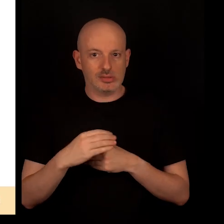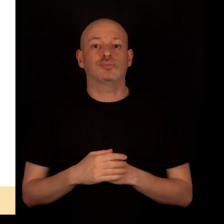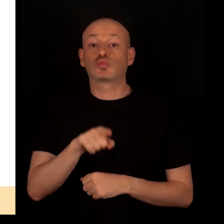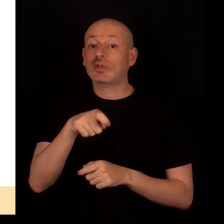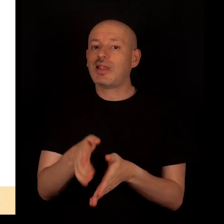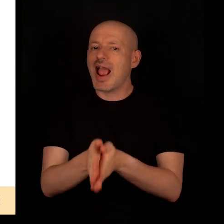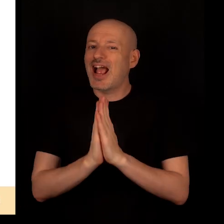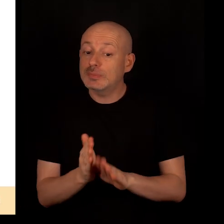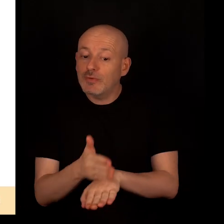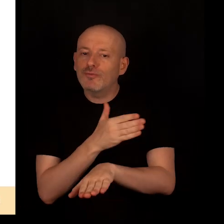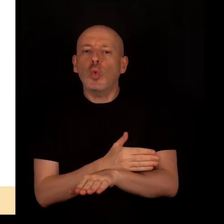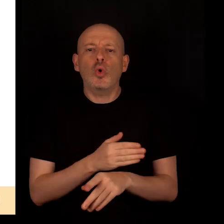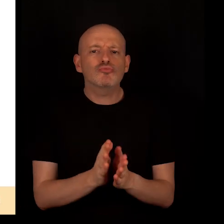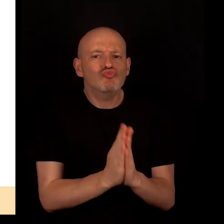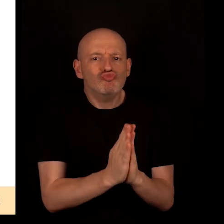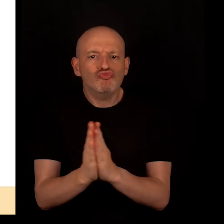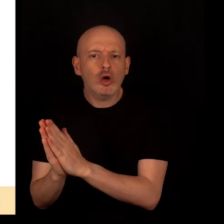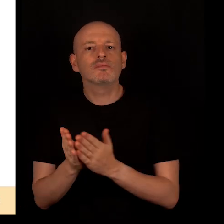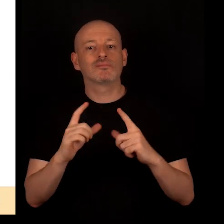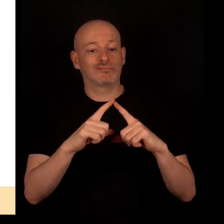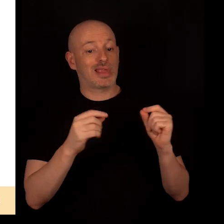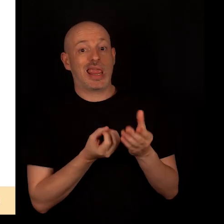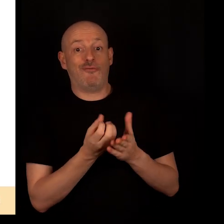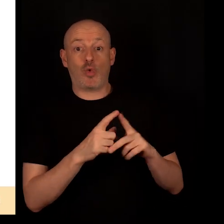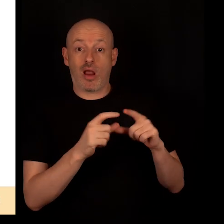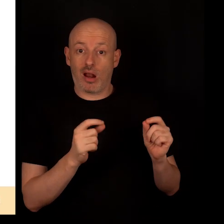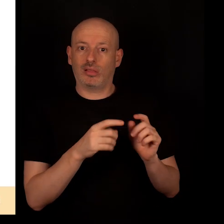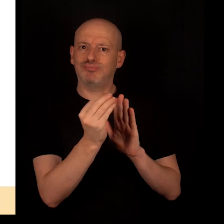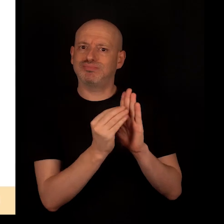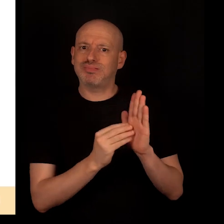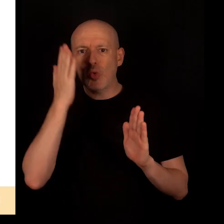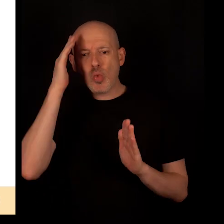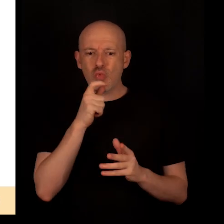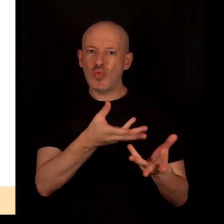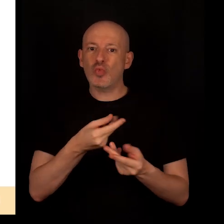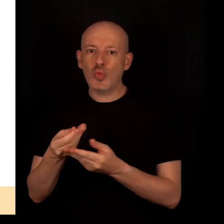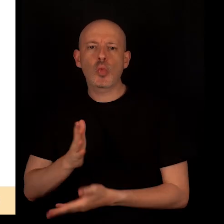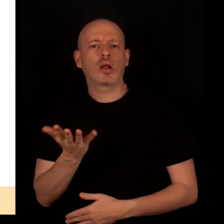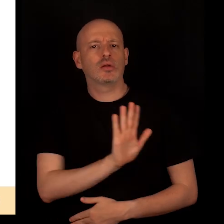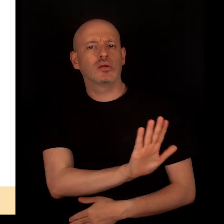And you need to ask that and request that in the Residency Info Card, so you will know who you’re inviting, what are their needs, etc.